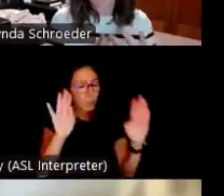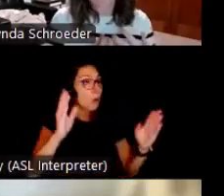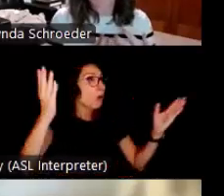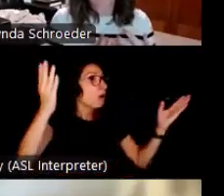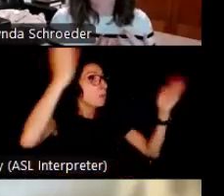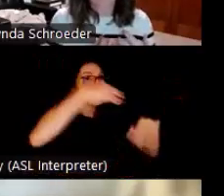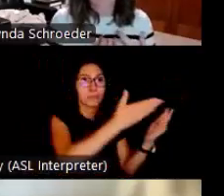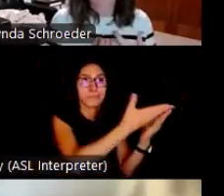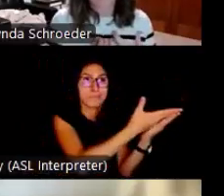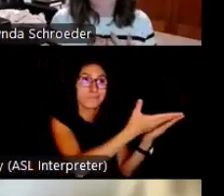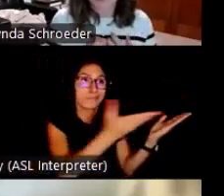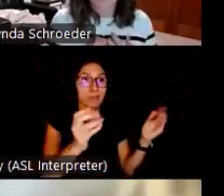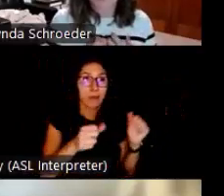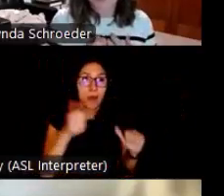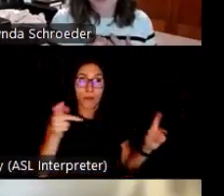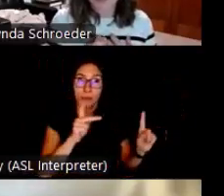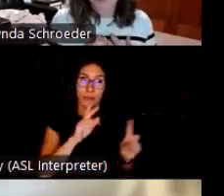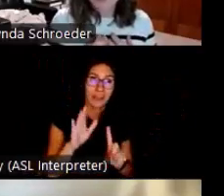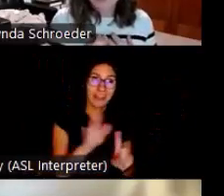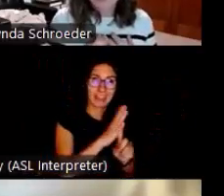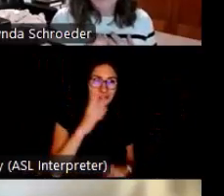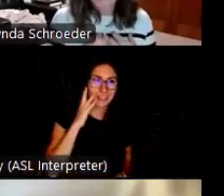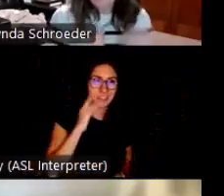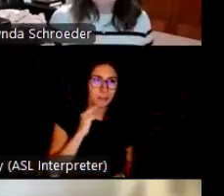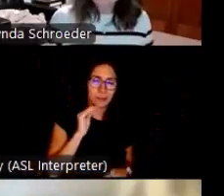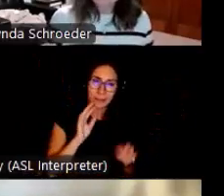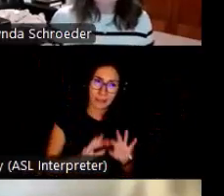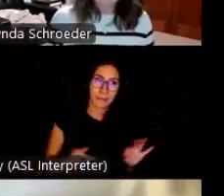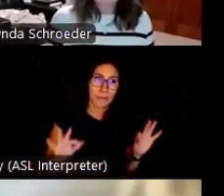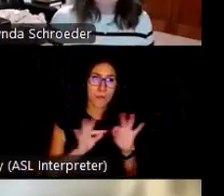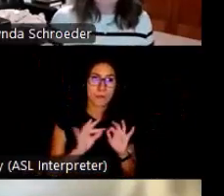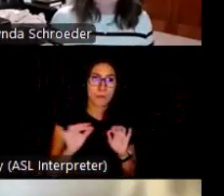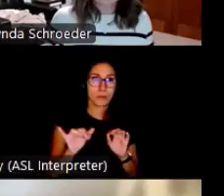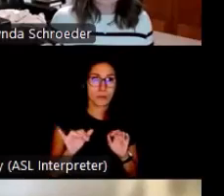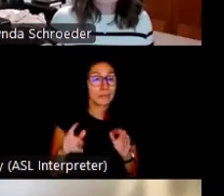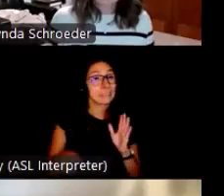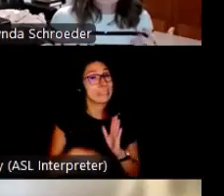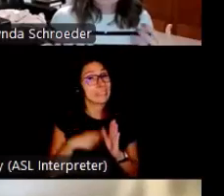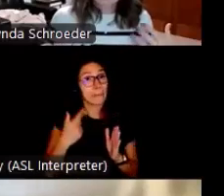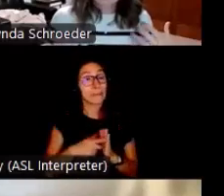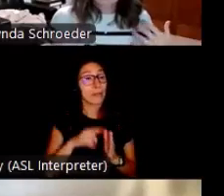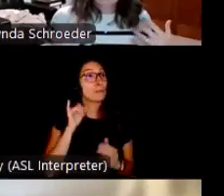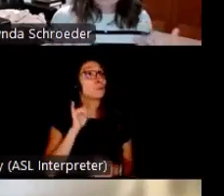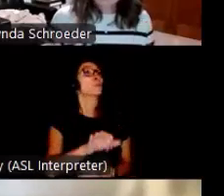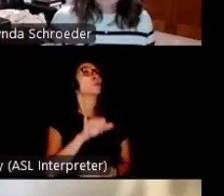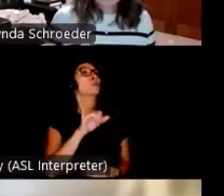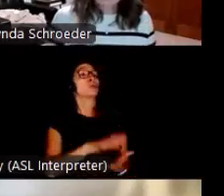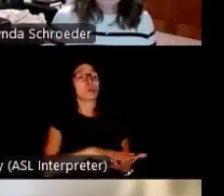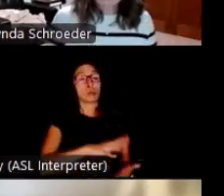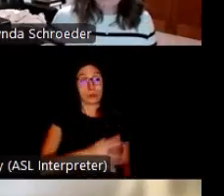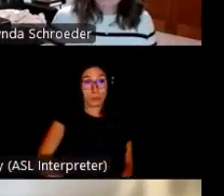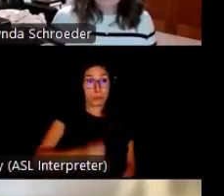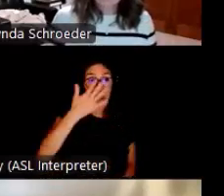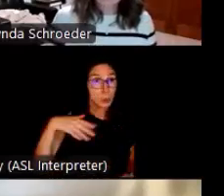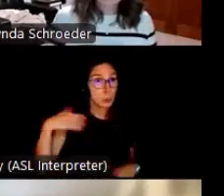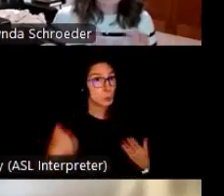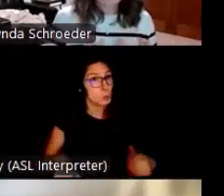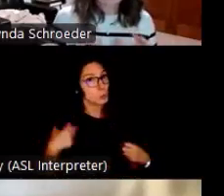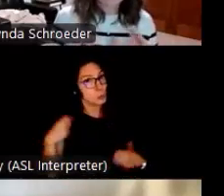of the experiences that you've had with another. And that can be a tough lesson to learn. I think also important is that if you're doing research